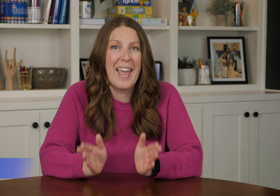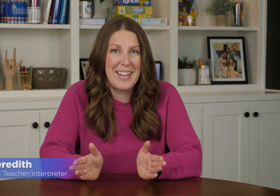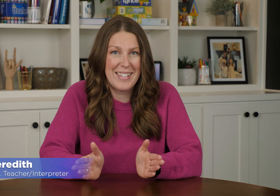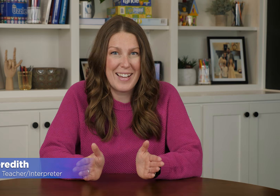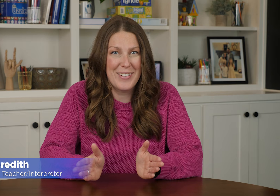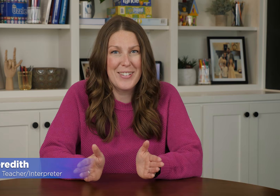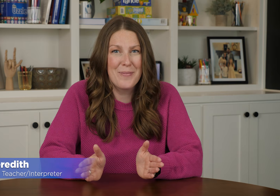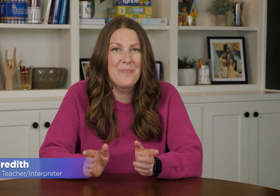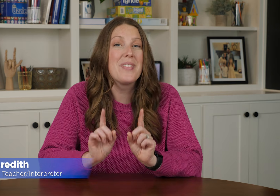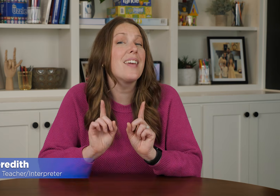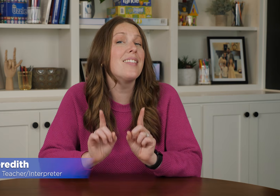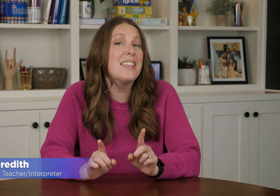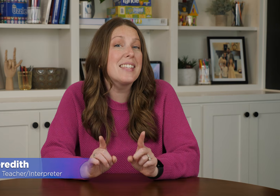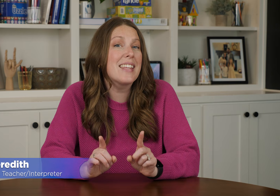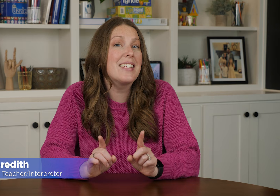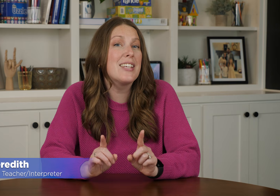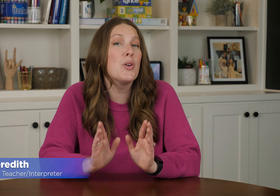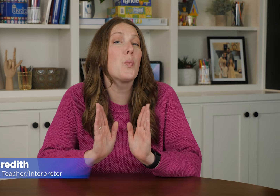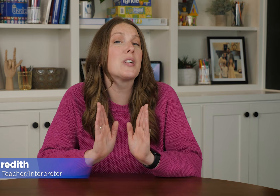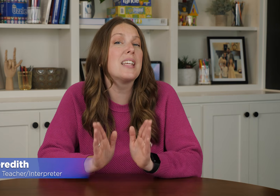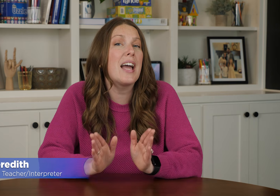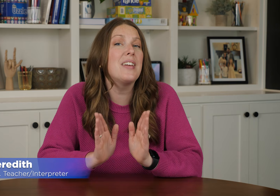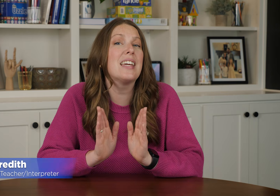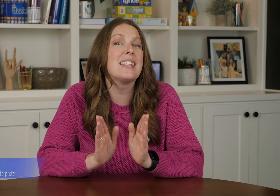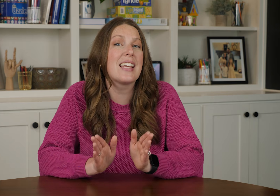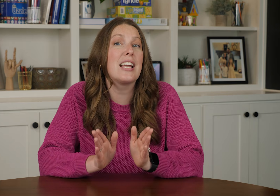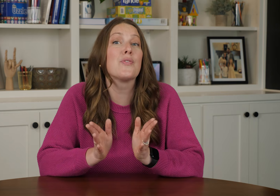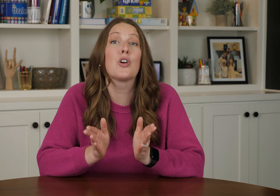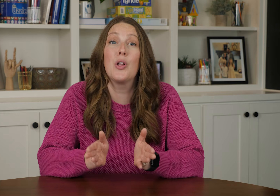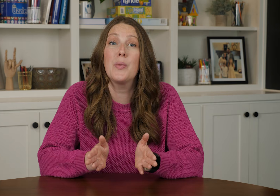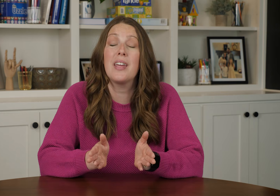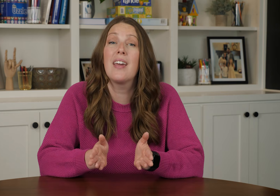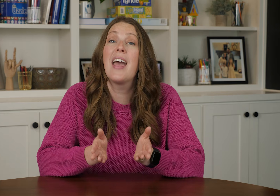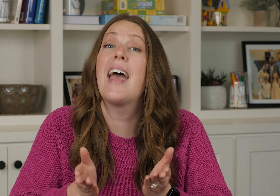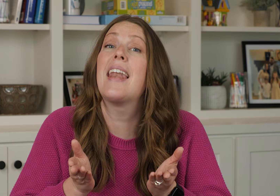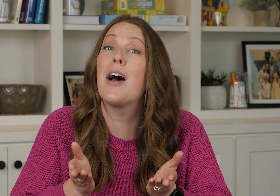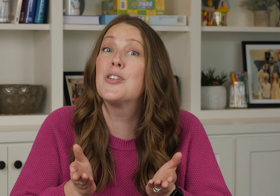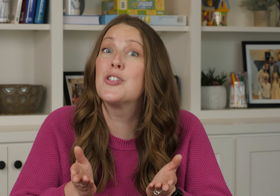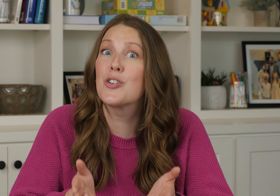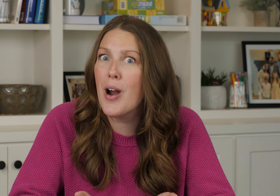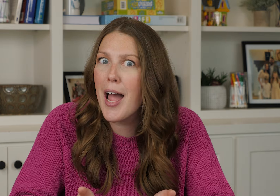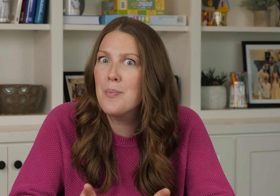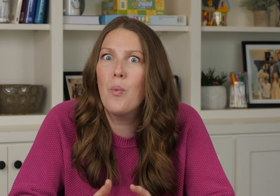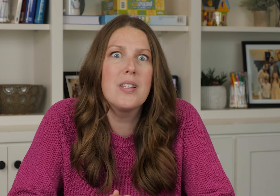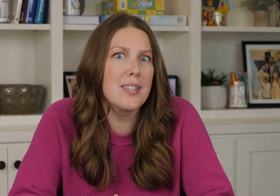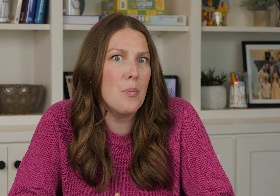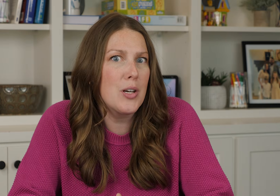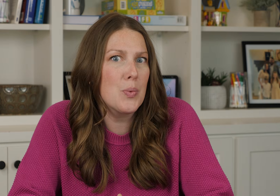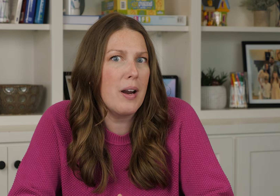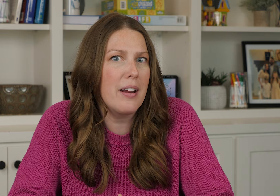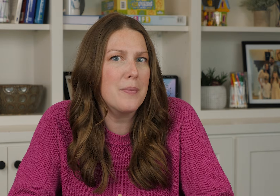Hey, signers. In this lesson, we're diving into signs for clothing and how to describe what someone is wearing.